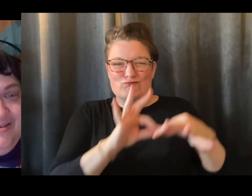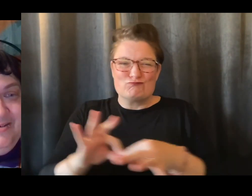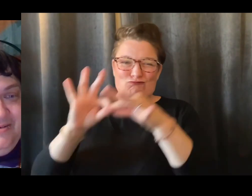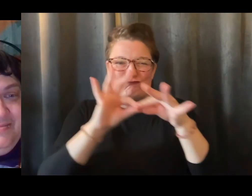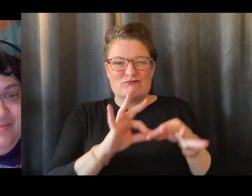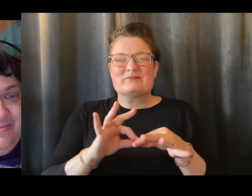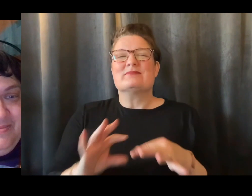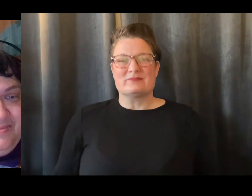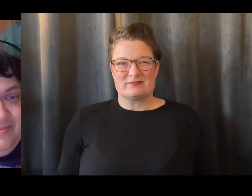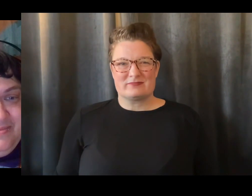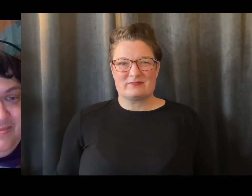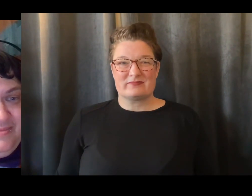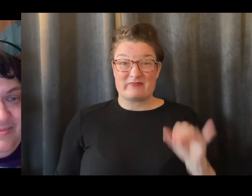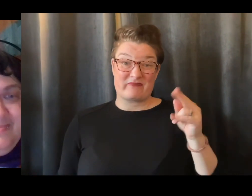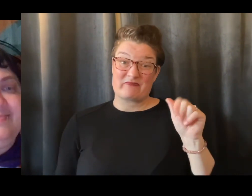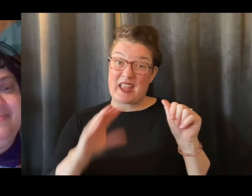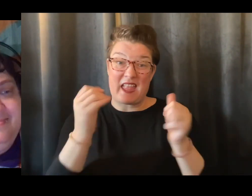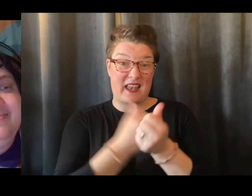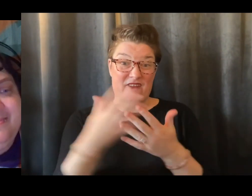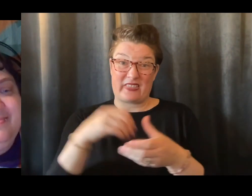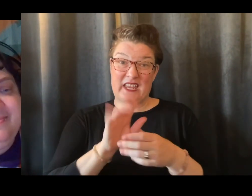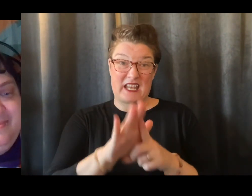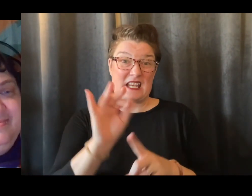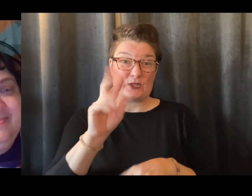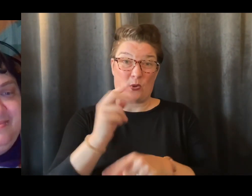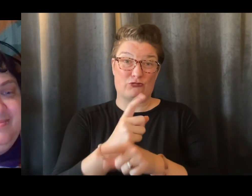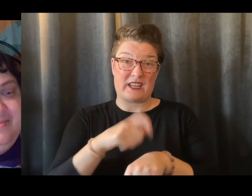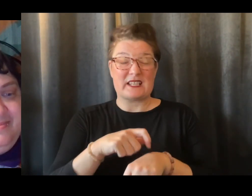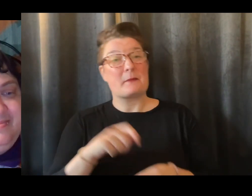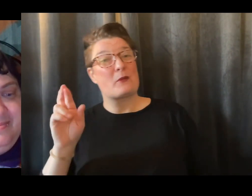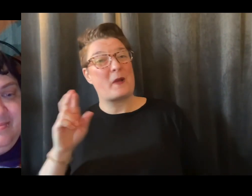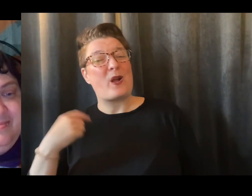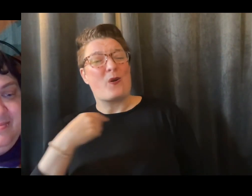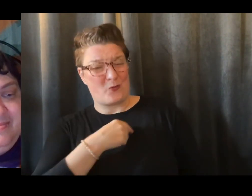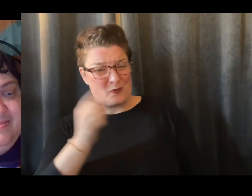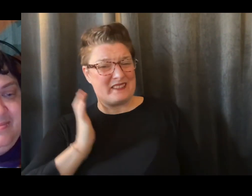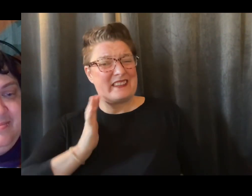Rebekah: Yeah. We dreamed about having a dreaming the world to come retreat with all the contributors.